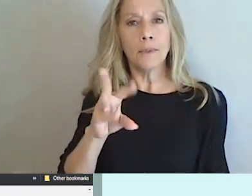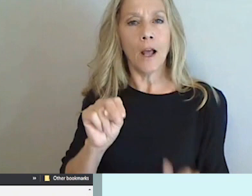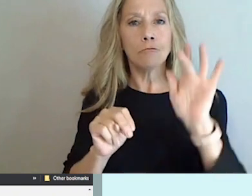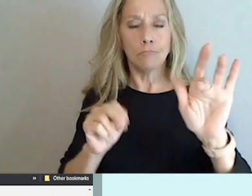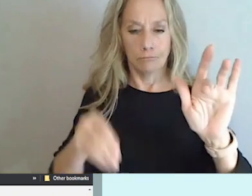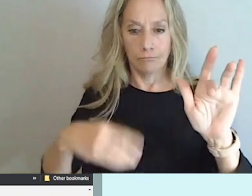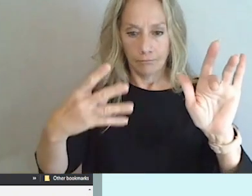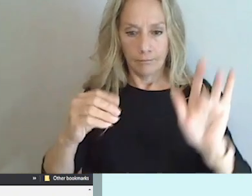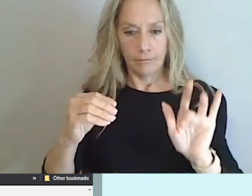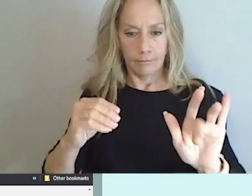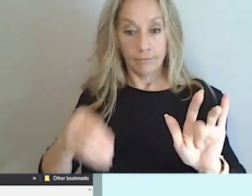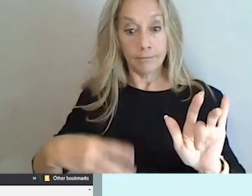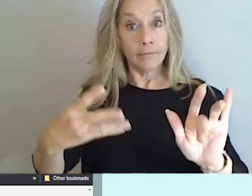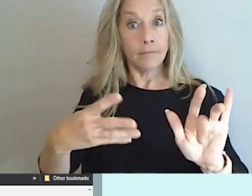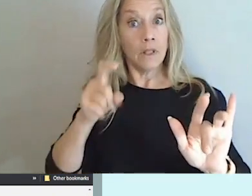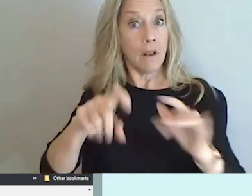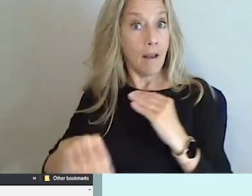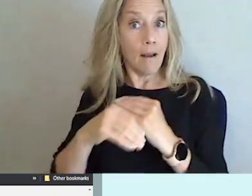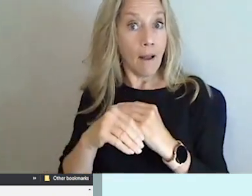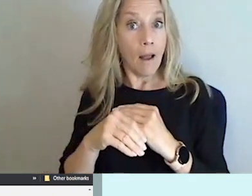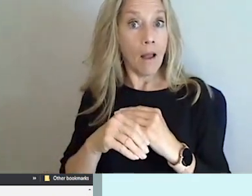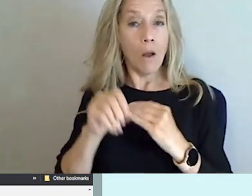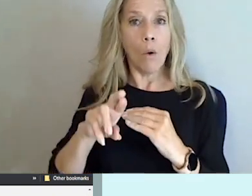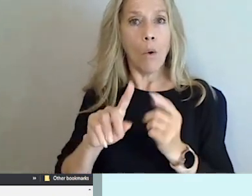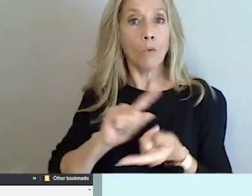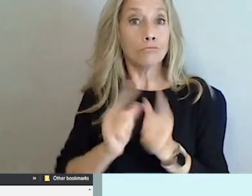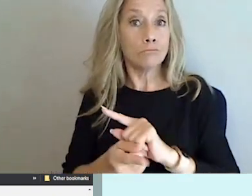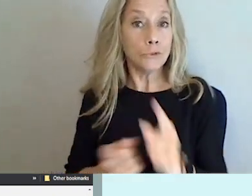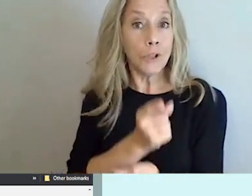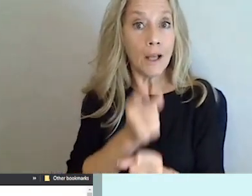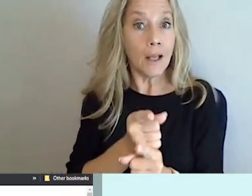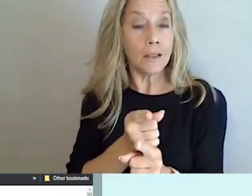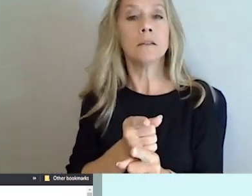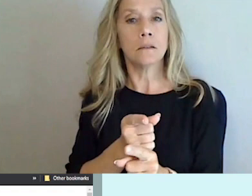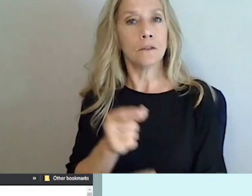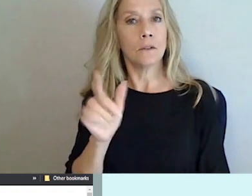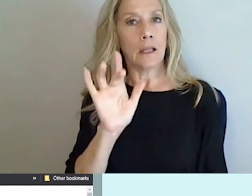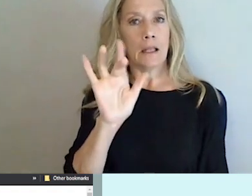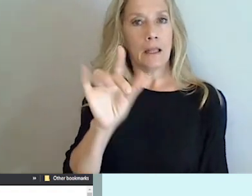If anything needs to be added or corrected, click the green check mark at the top of your